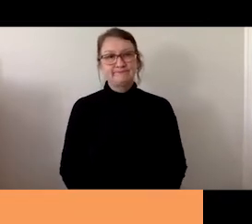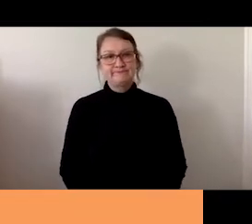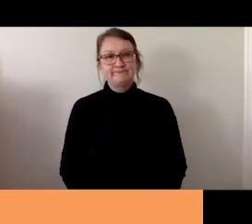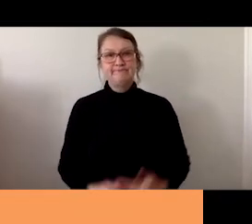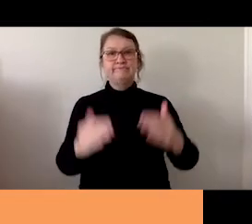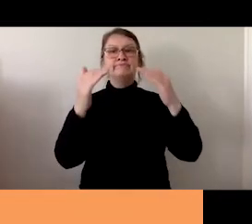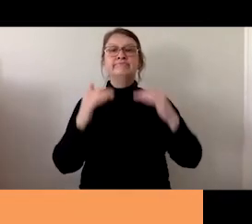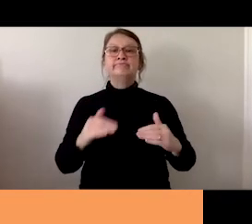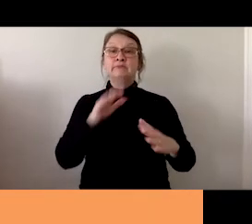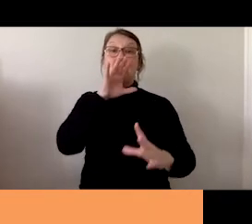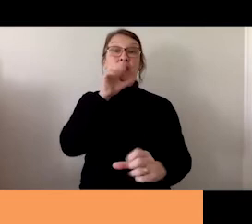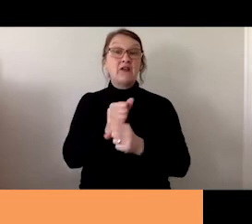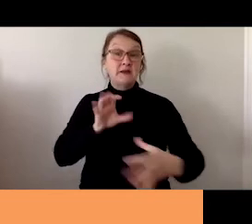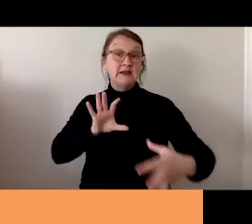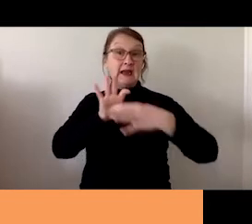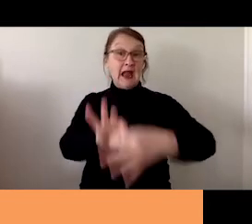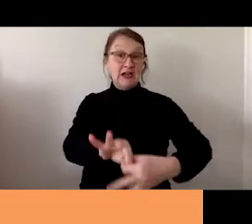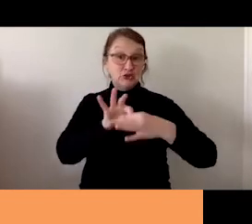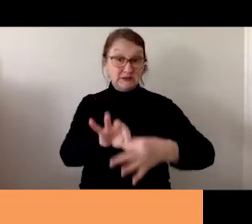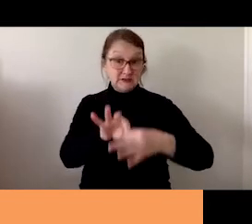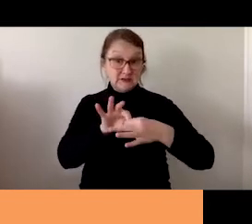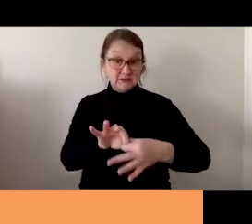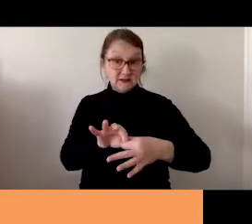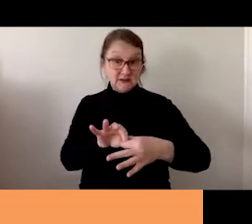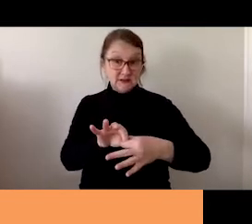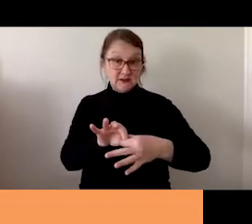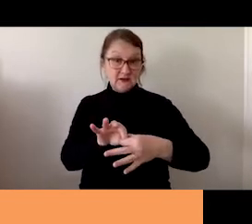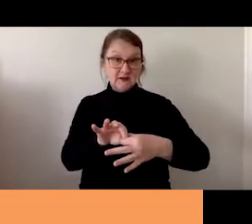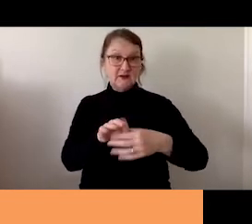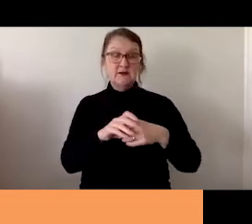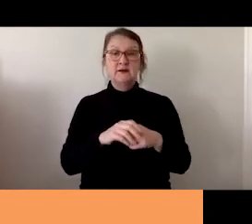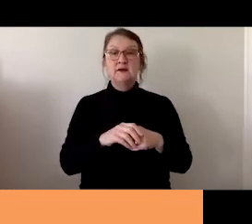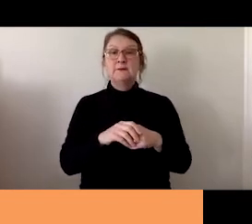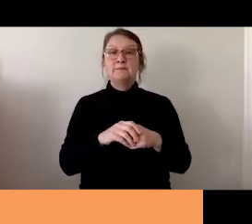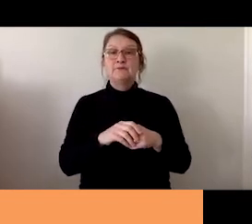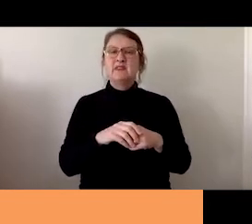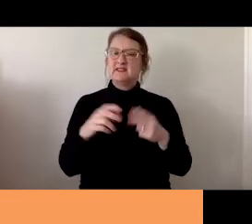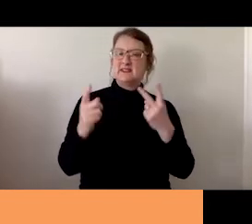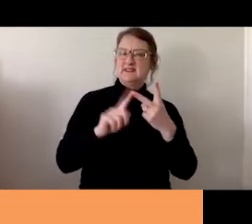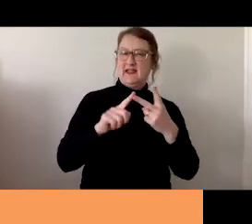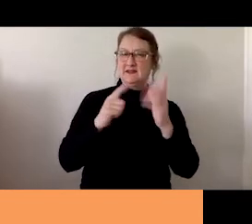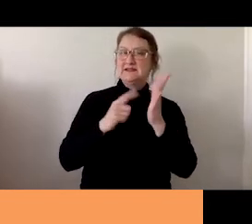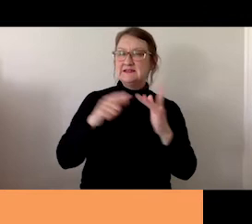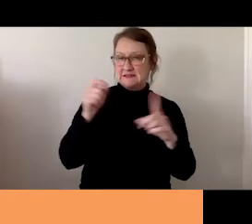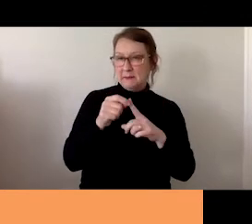government engagement, here's another slide titled Tip No. 2 - Government Engagement.